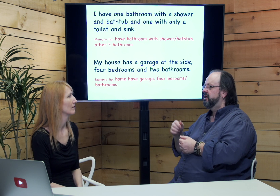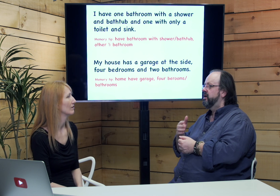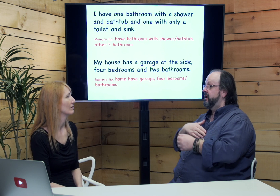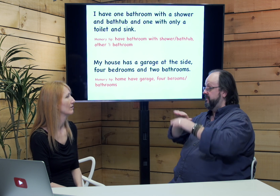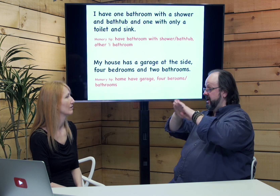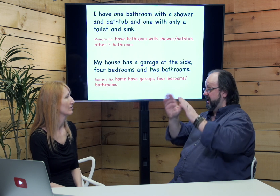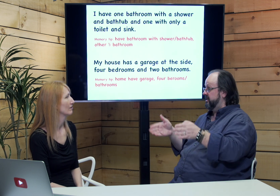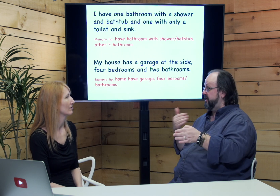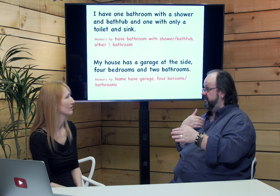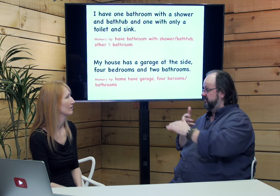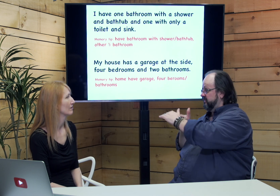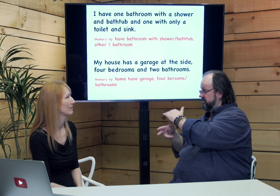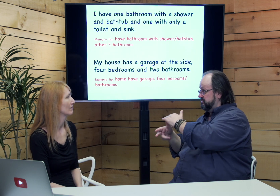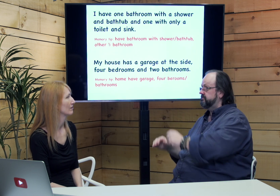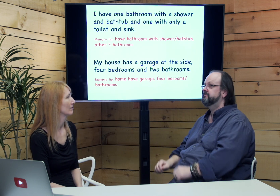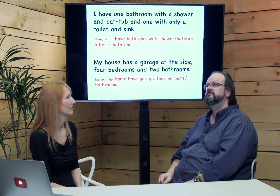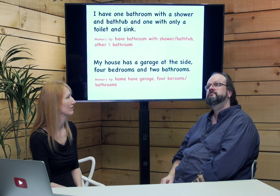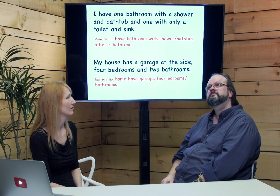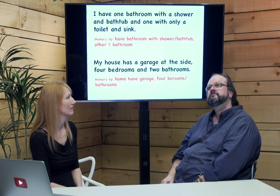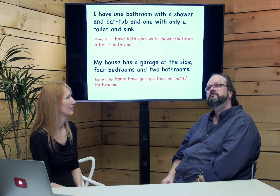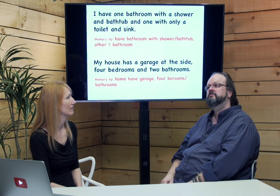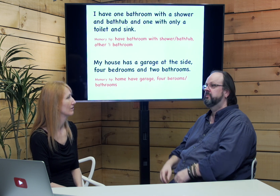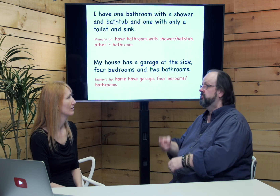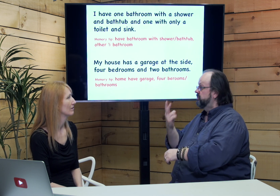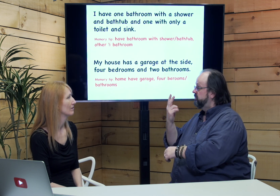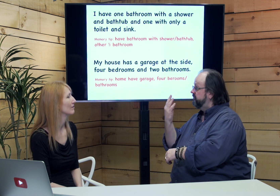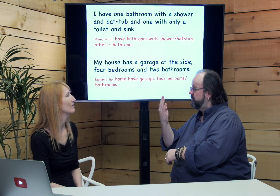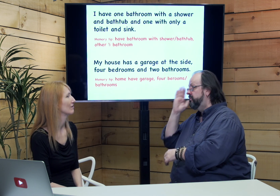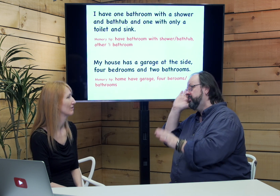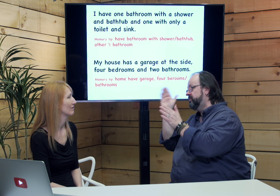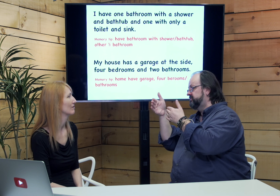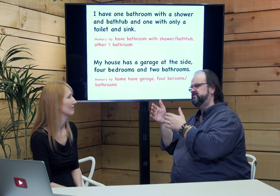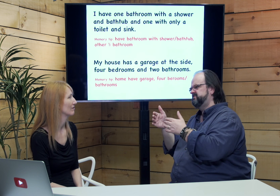You don't sign 'my house has a garage' and then put your hands down to think... 4 bedrooms, two bathrooms.